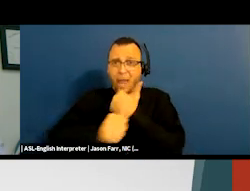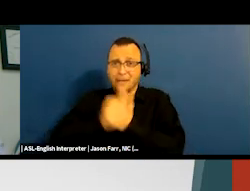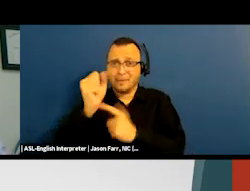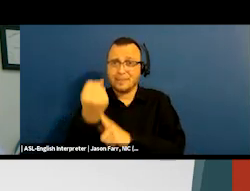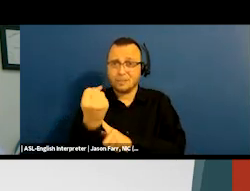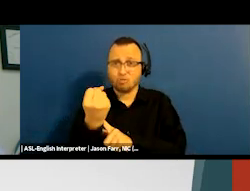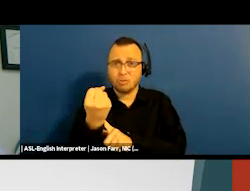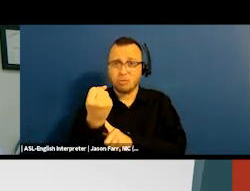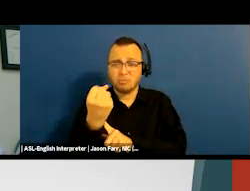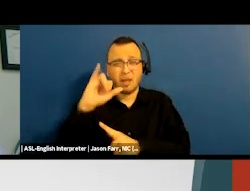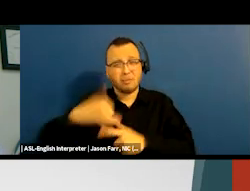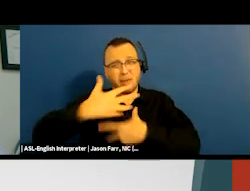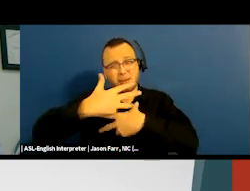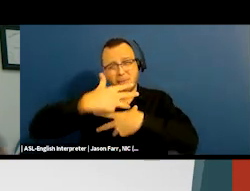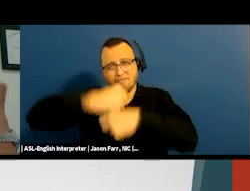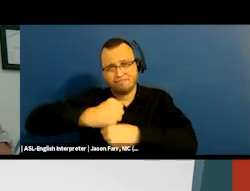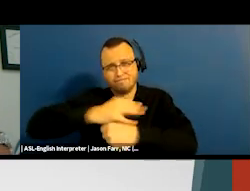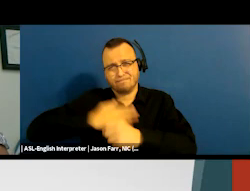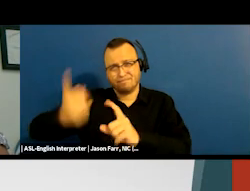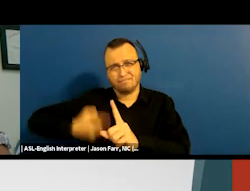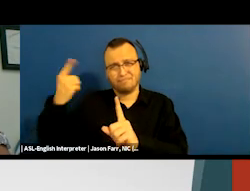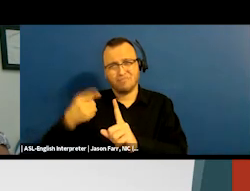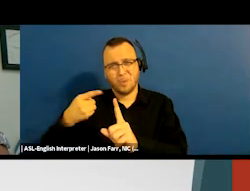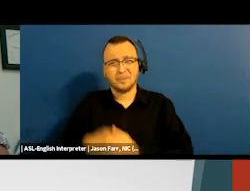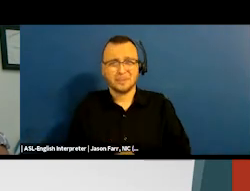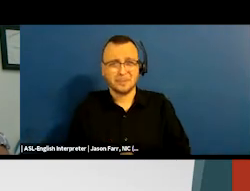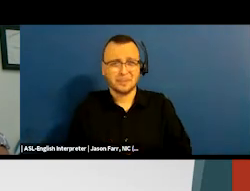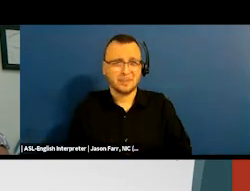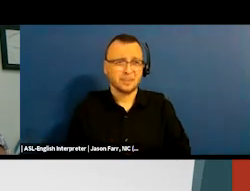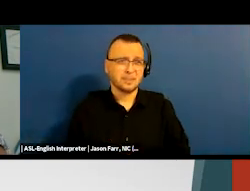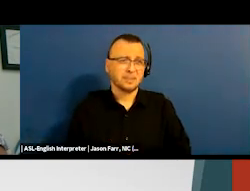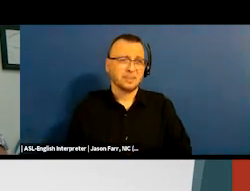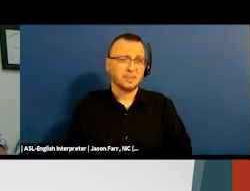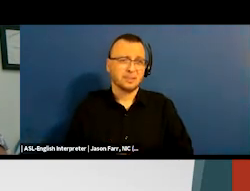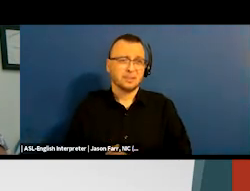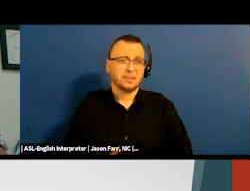I can't think of a more vulnerable population than the homeless population. Next slide, please.